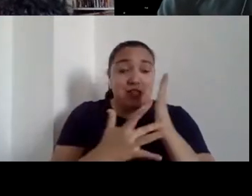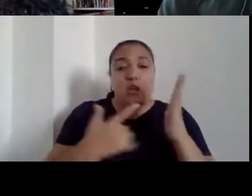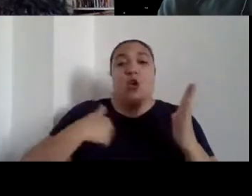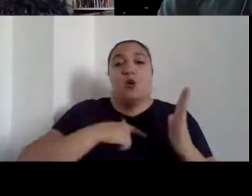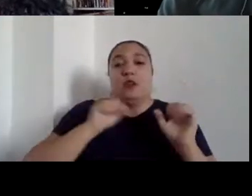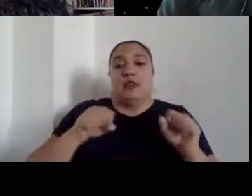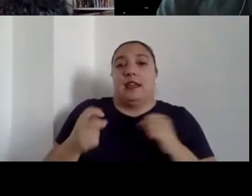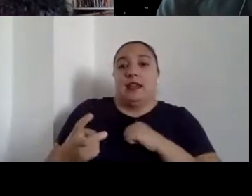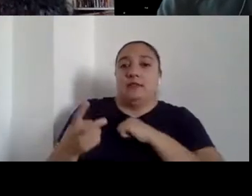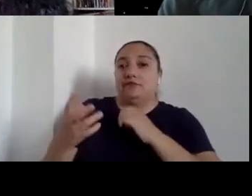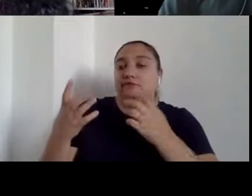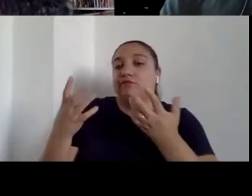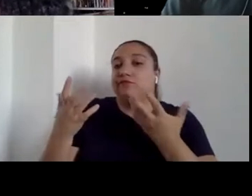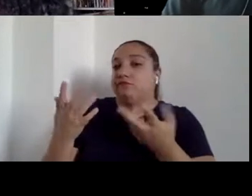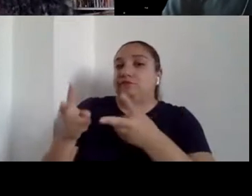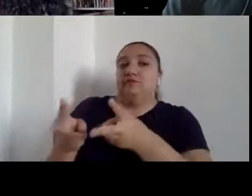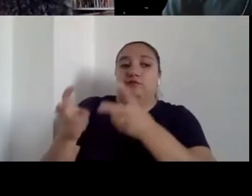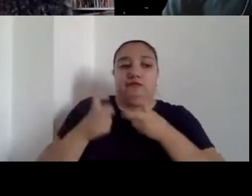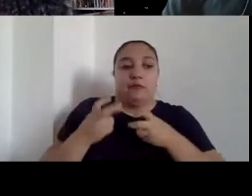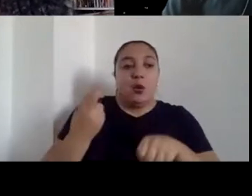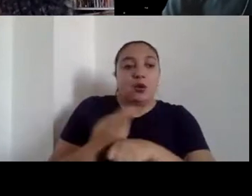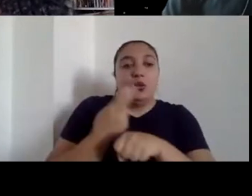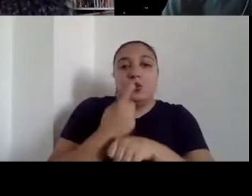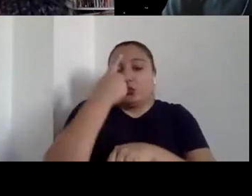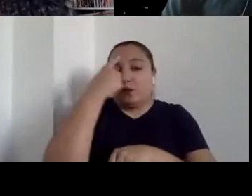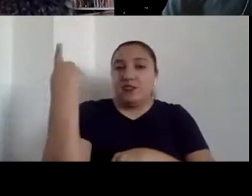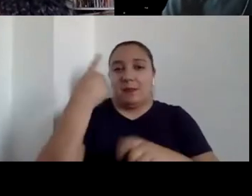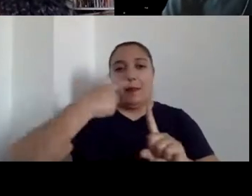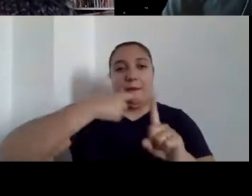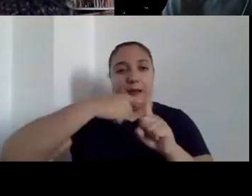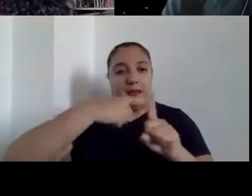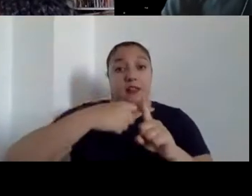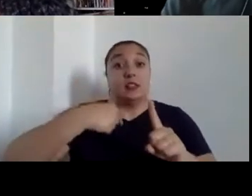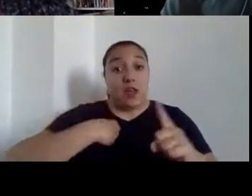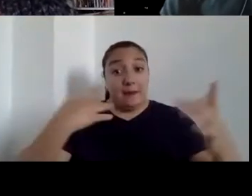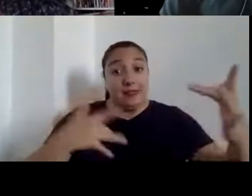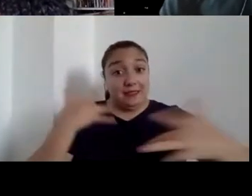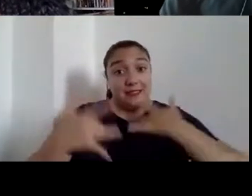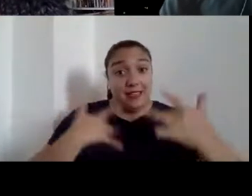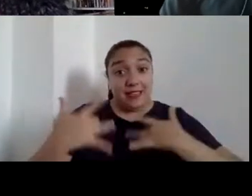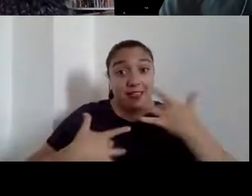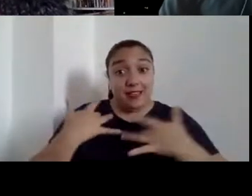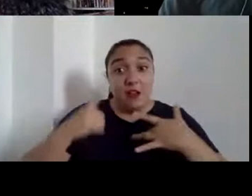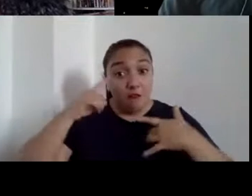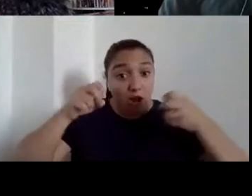good. I'm really excited about opportunities to pay individual artists directly during